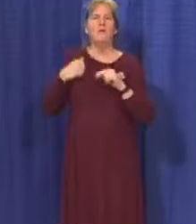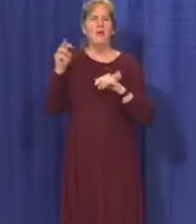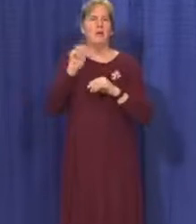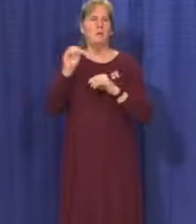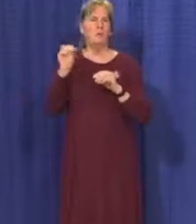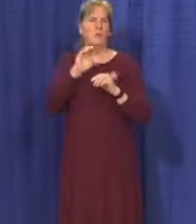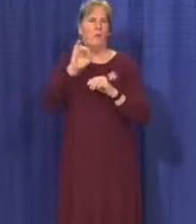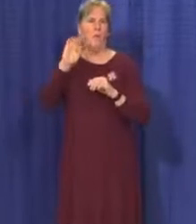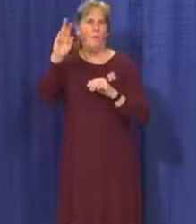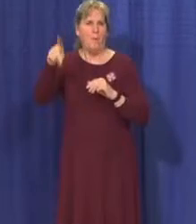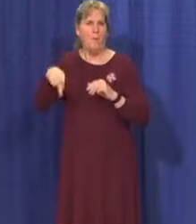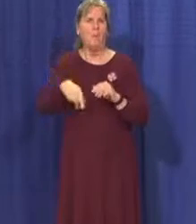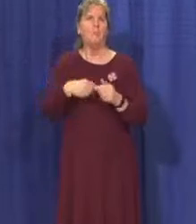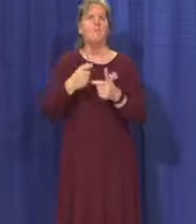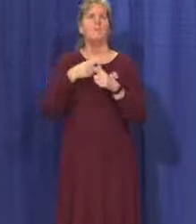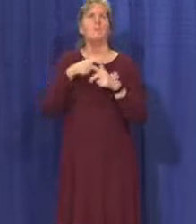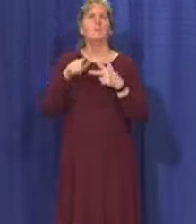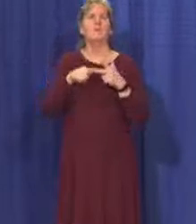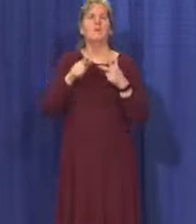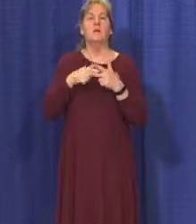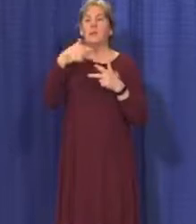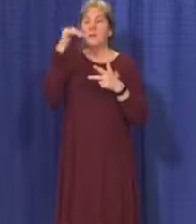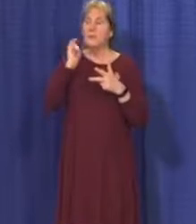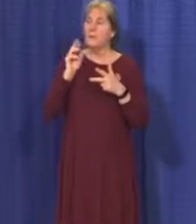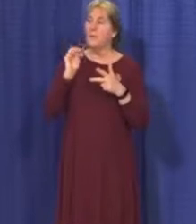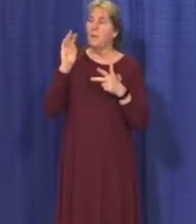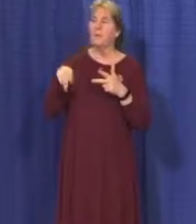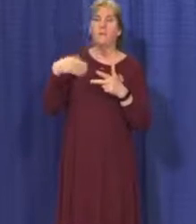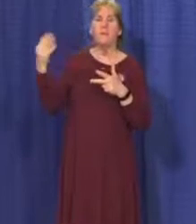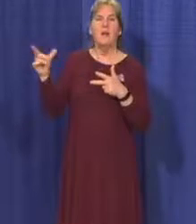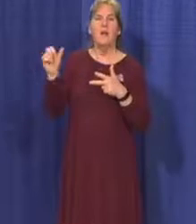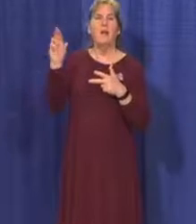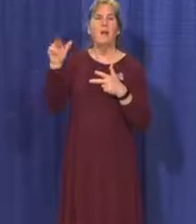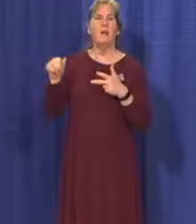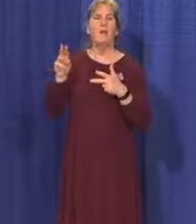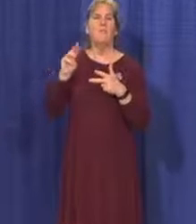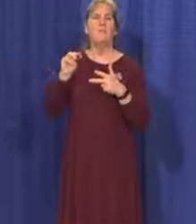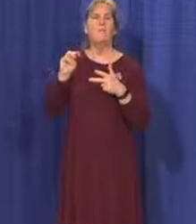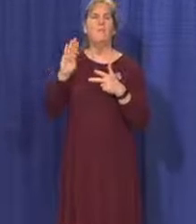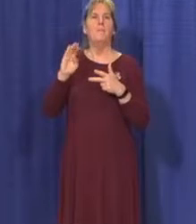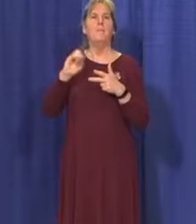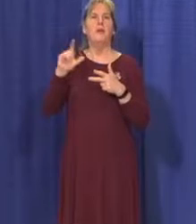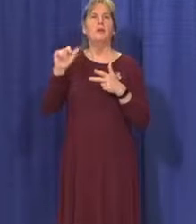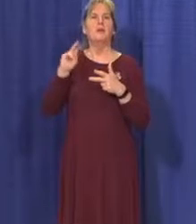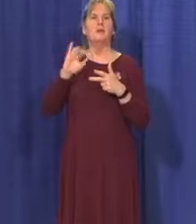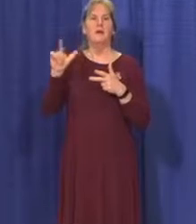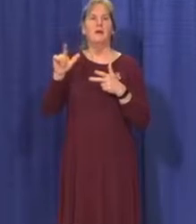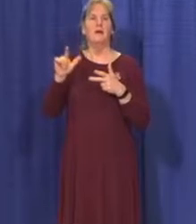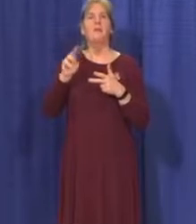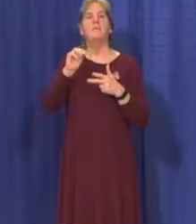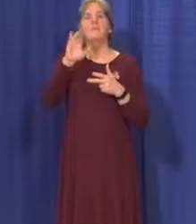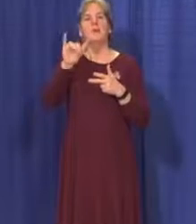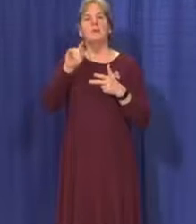Corporation, and Yukon's own member of Parliament. Mary Tiessen is with us providing sign language